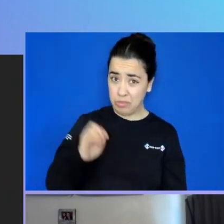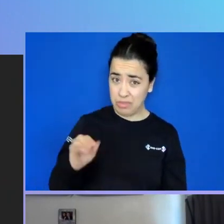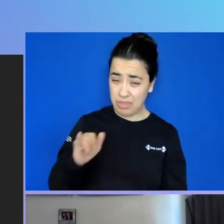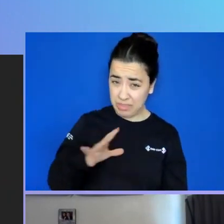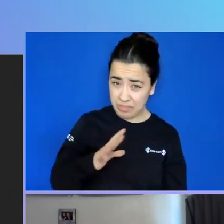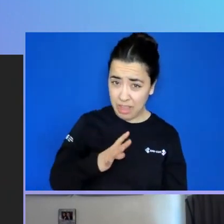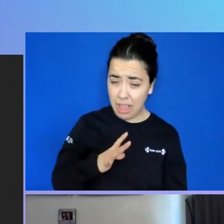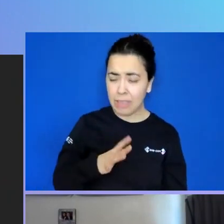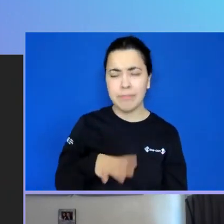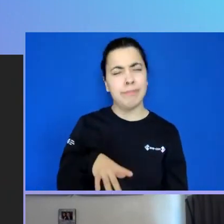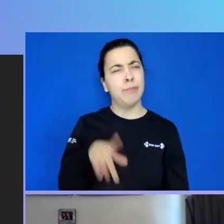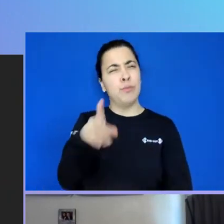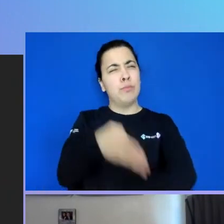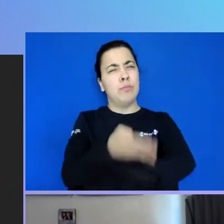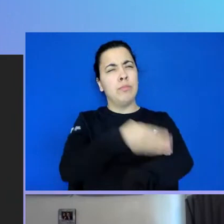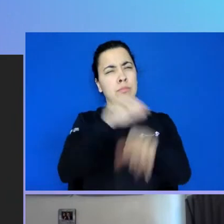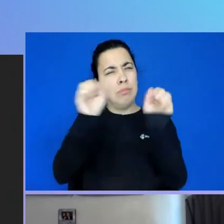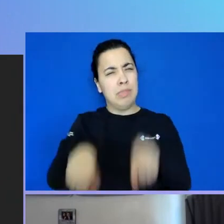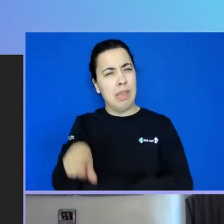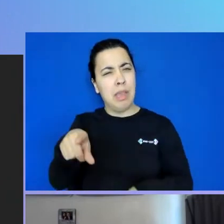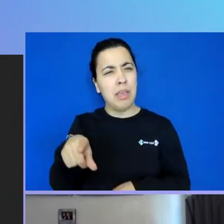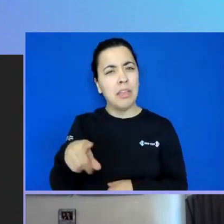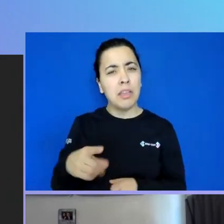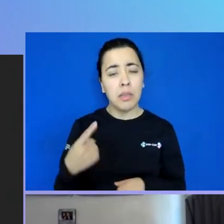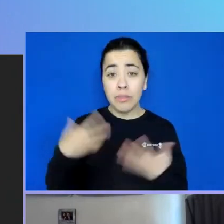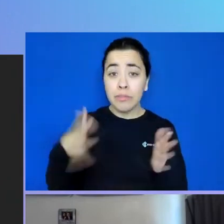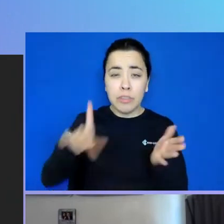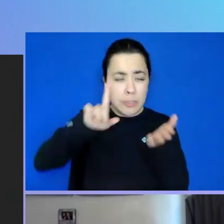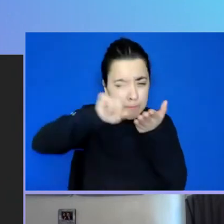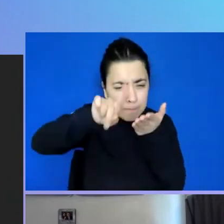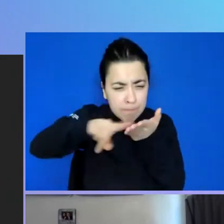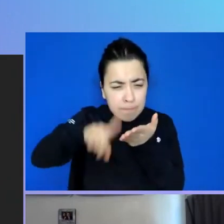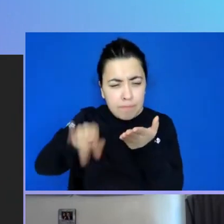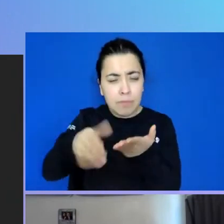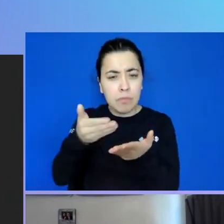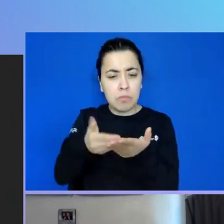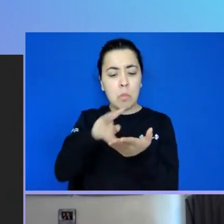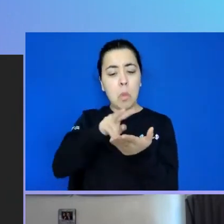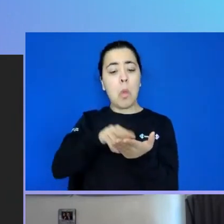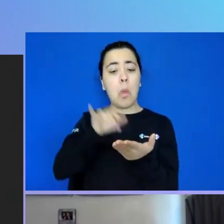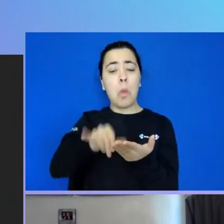have done studies that have shown us that by doing a little